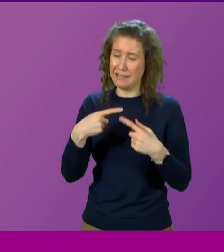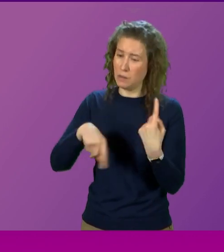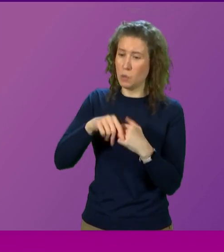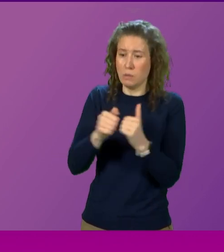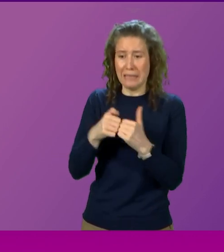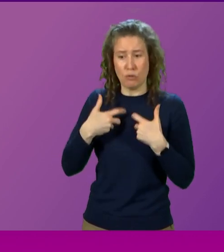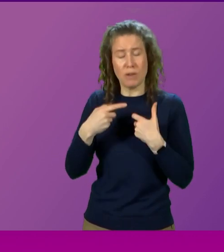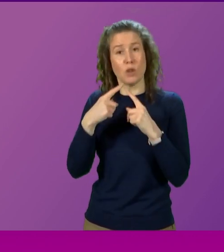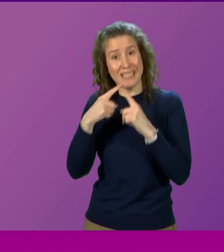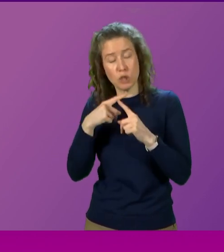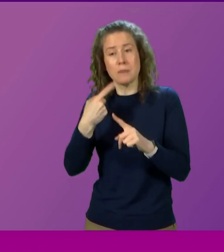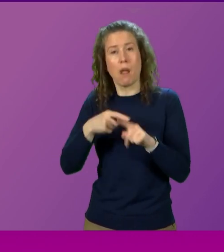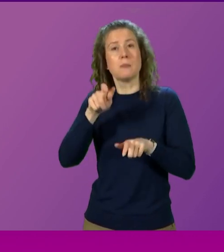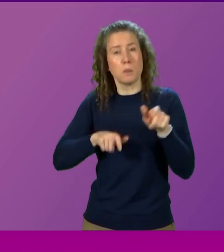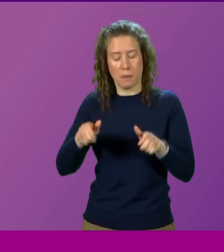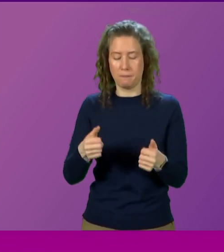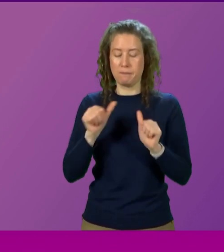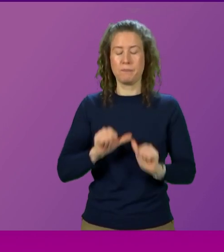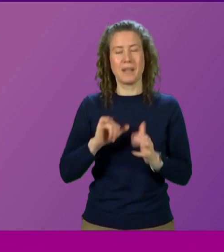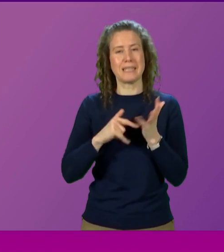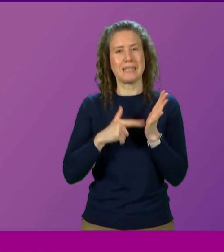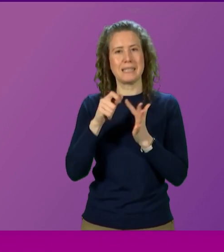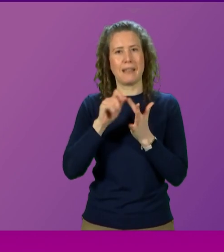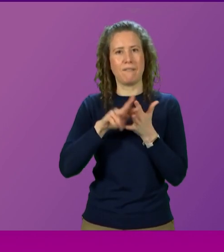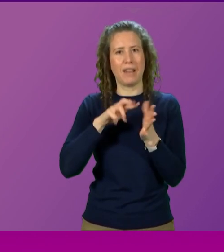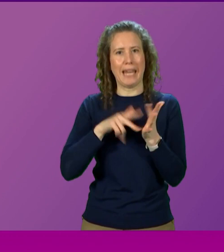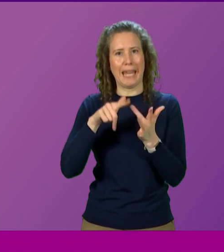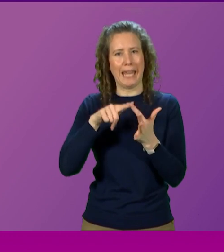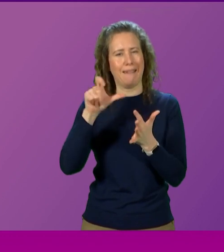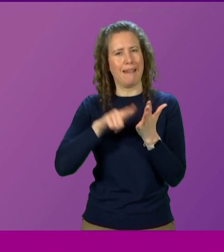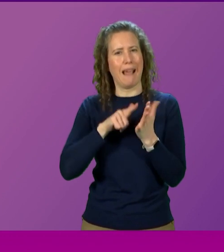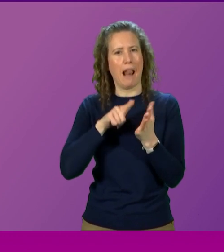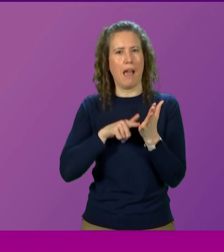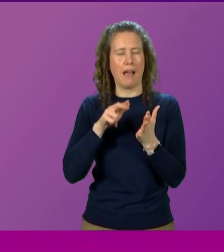the country.